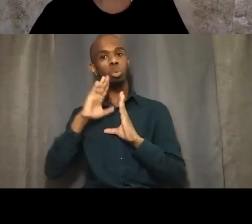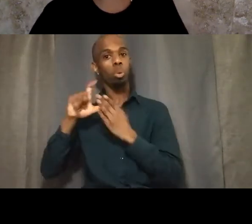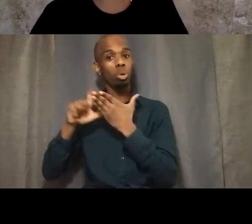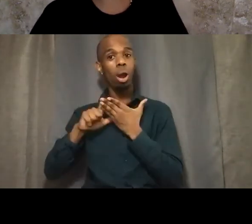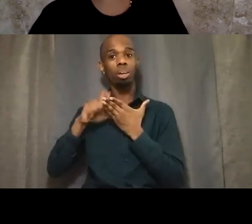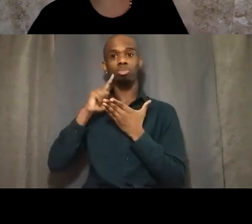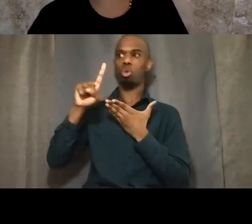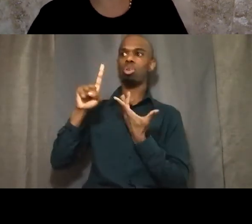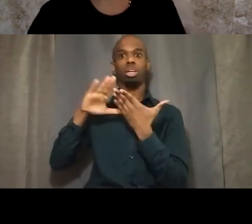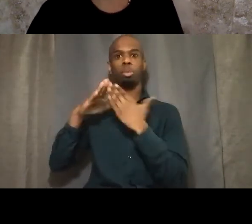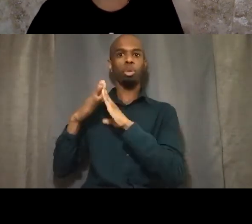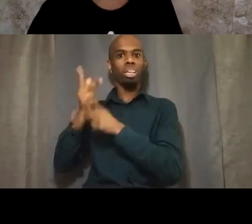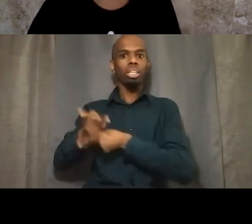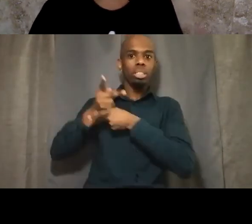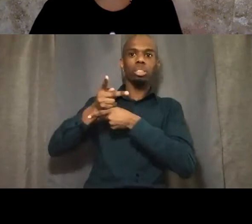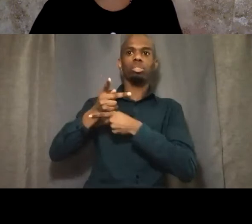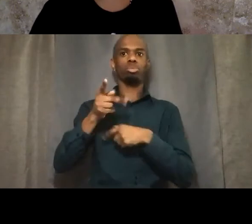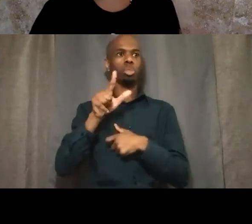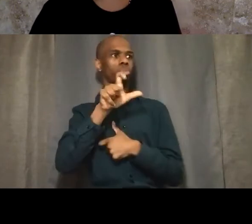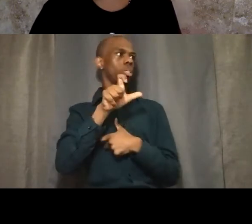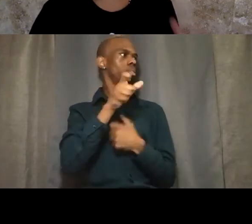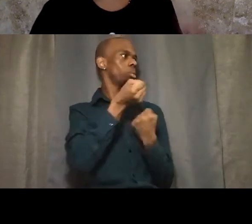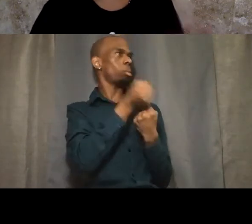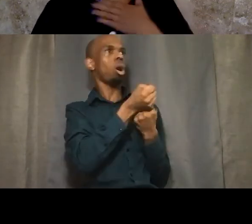But I think that that has to be balanced.